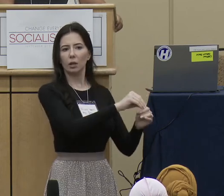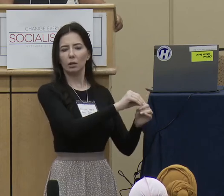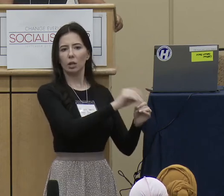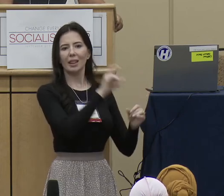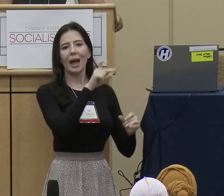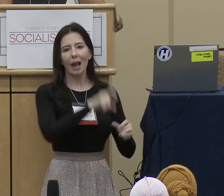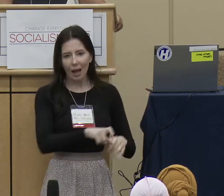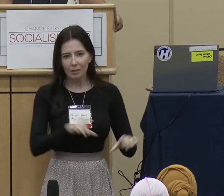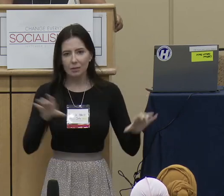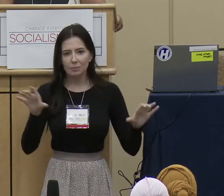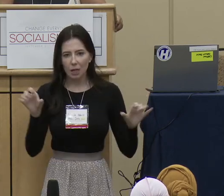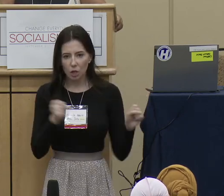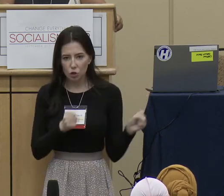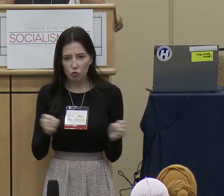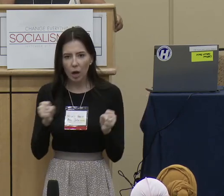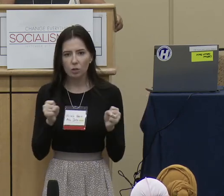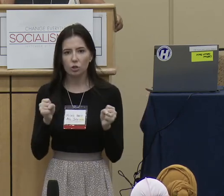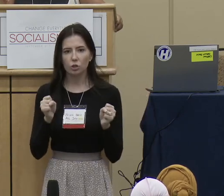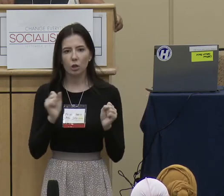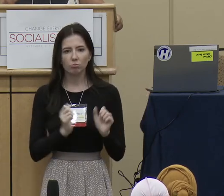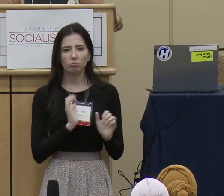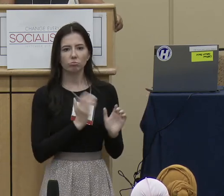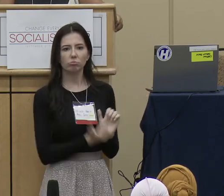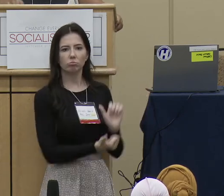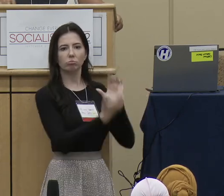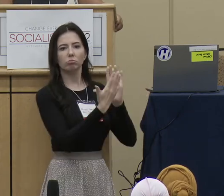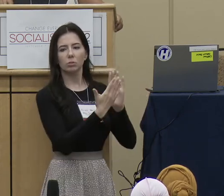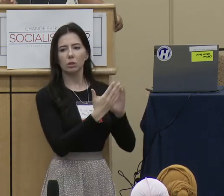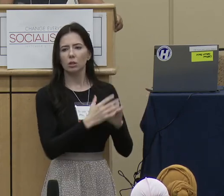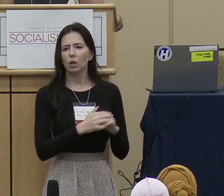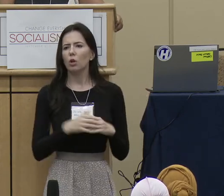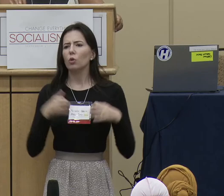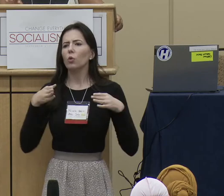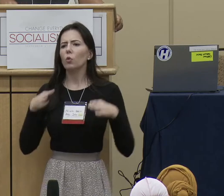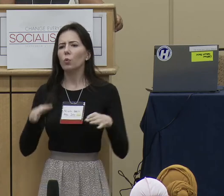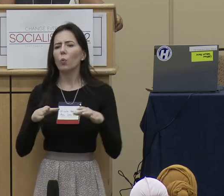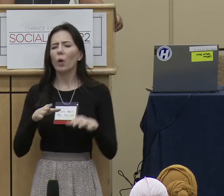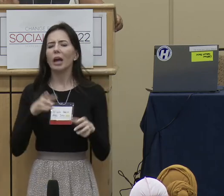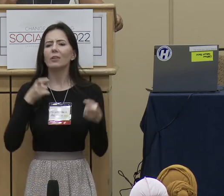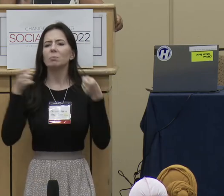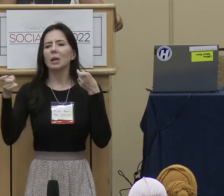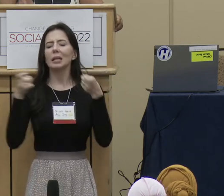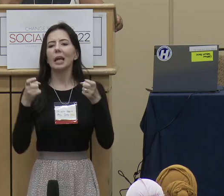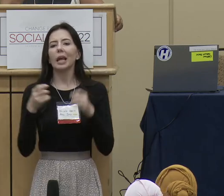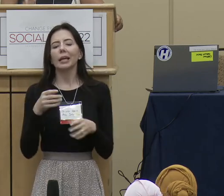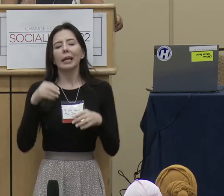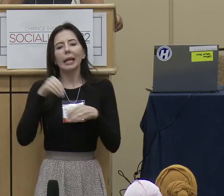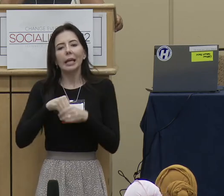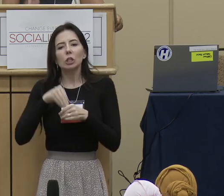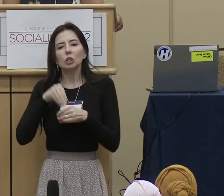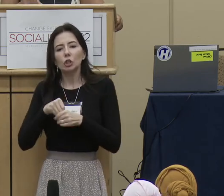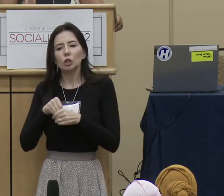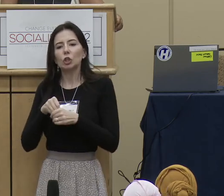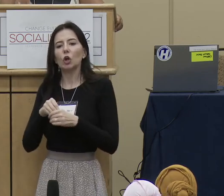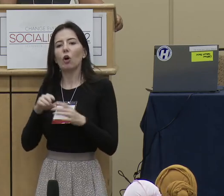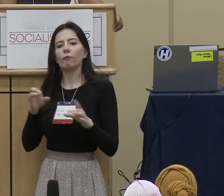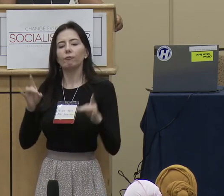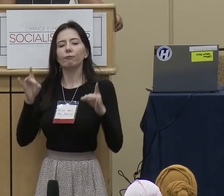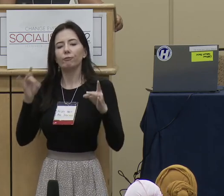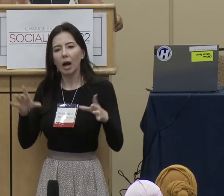organizations that we believe in? That has to be a strategy. Ways of dealing with internal issues of conflict and